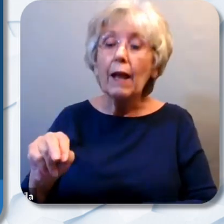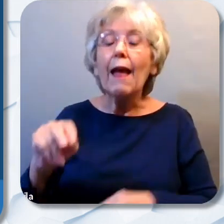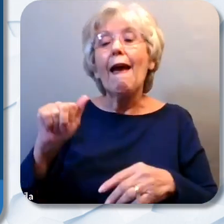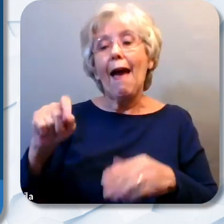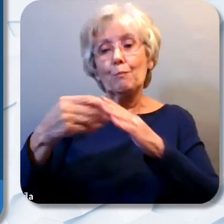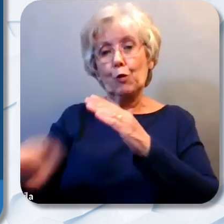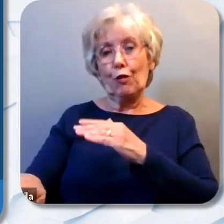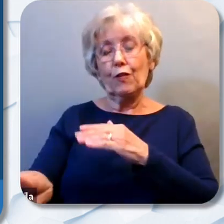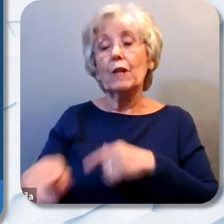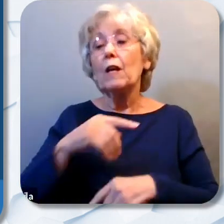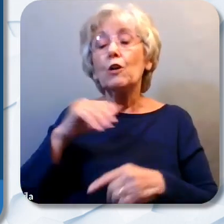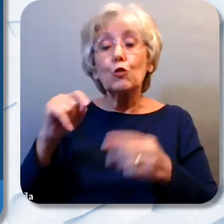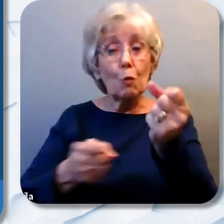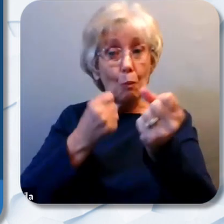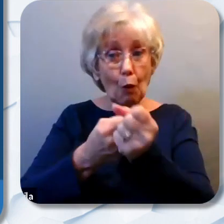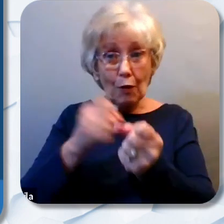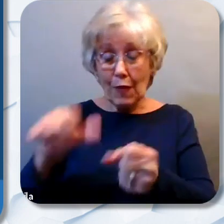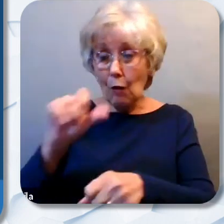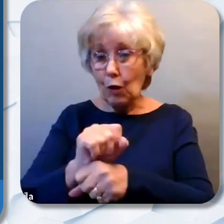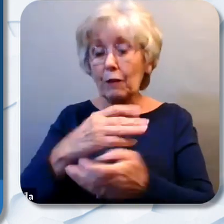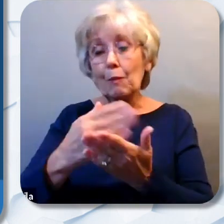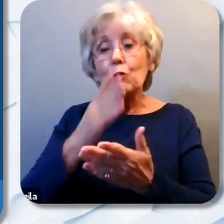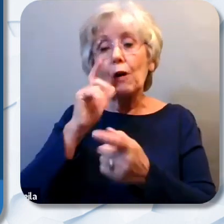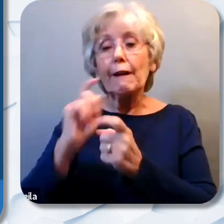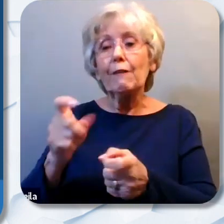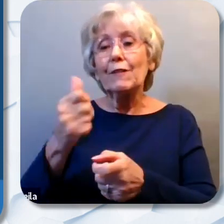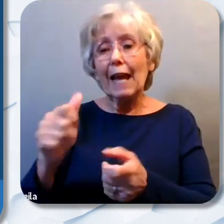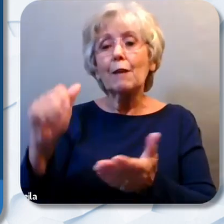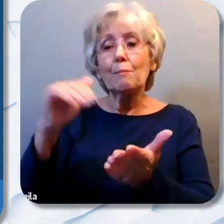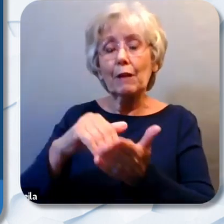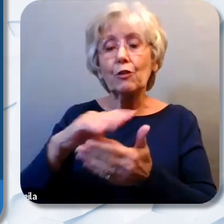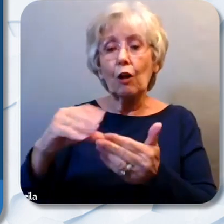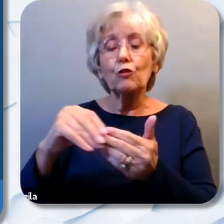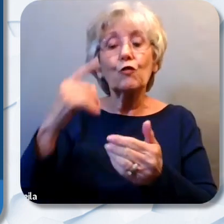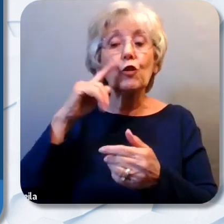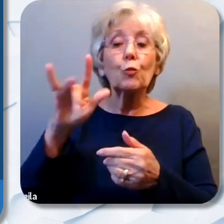To support this work, the budget provides 10 million for 25 dual language immersion grants